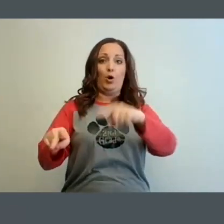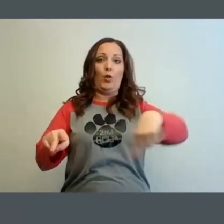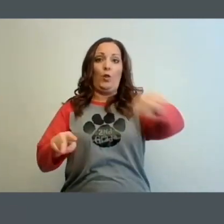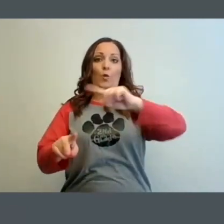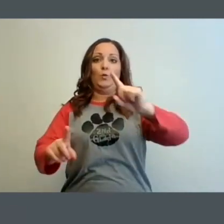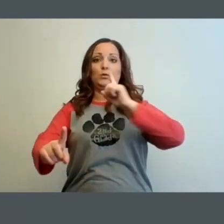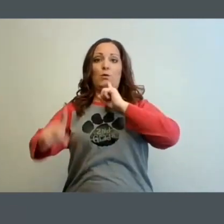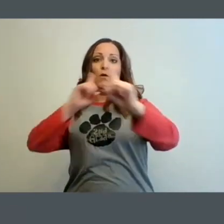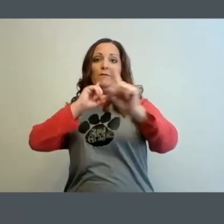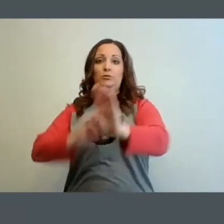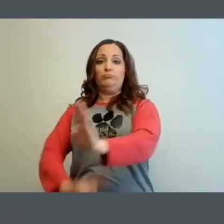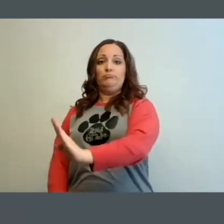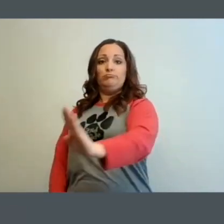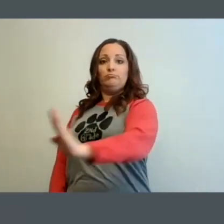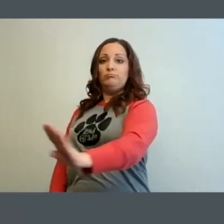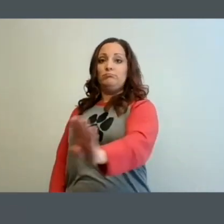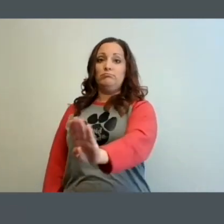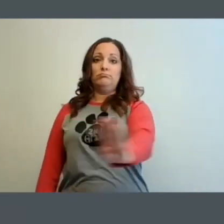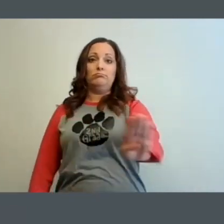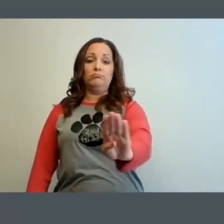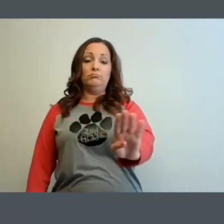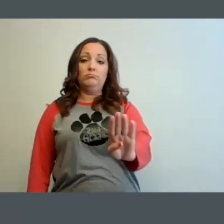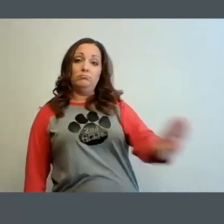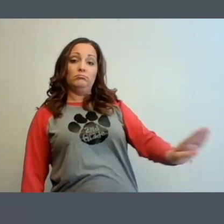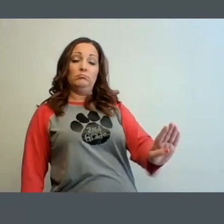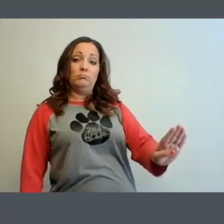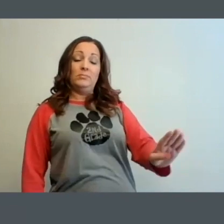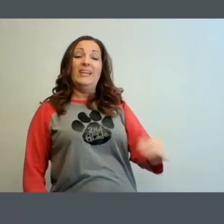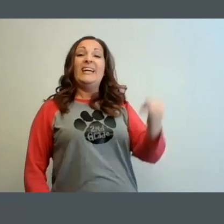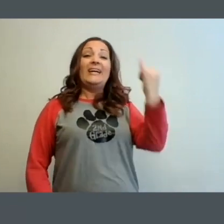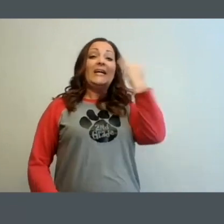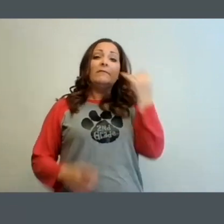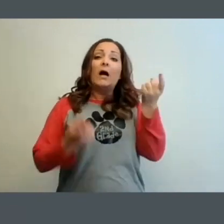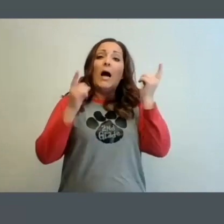but unfortunately Teams does not allow us - the teachers -